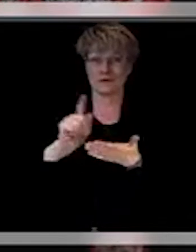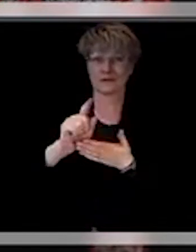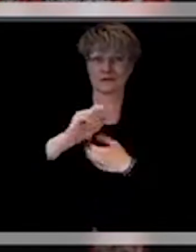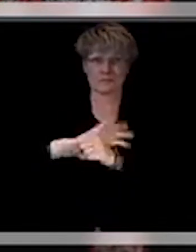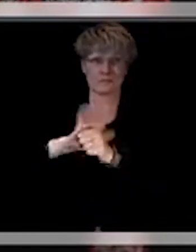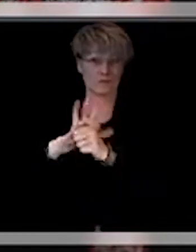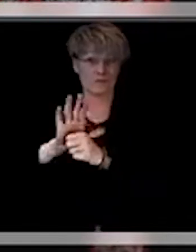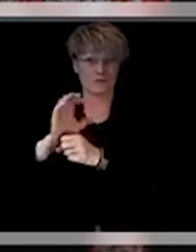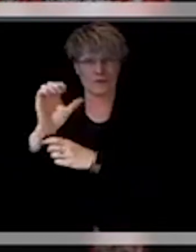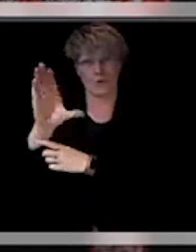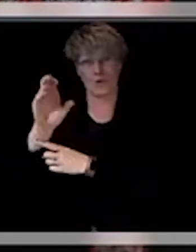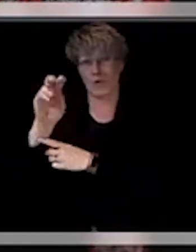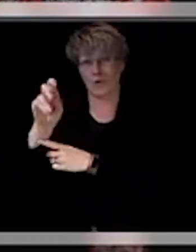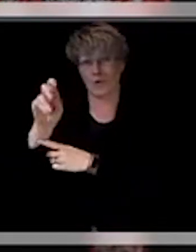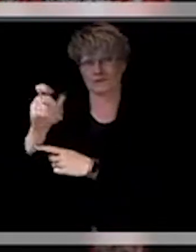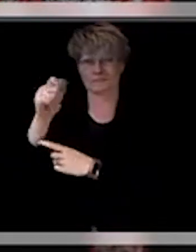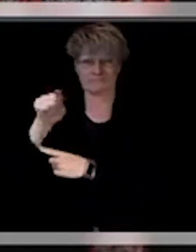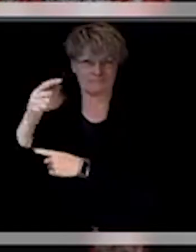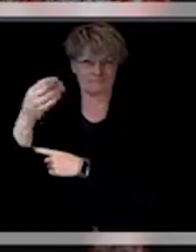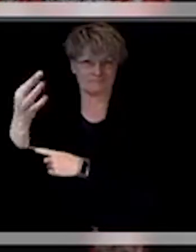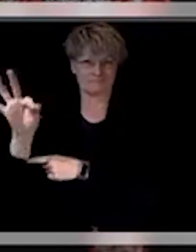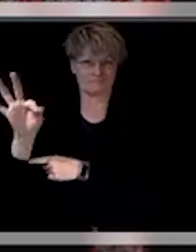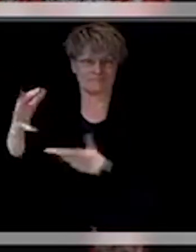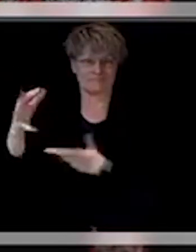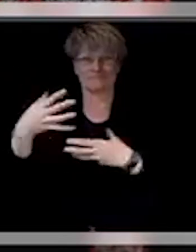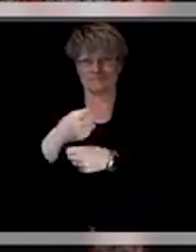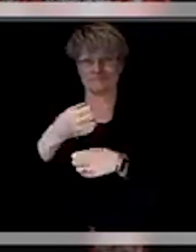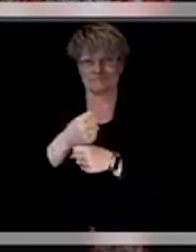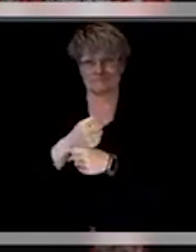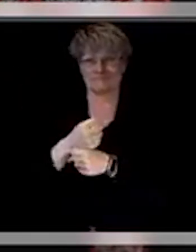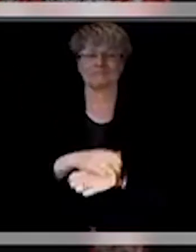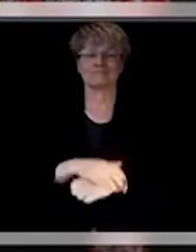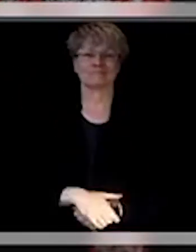the public information officer for Shasta County Health and Human Services. I'll start